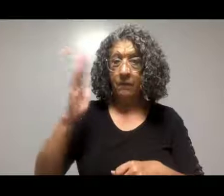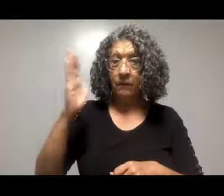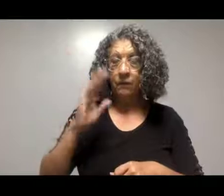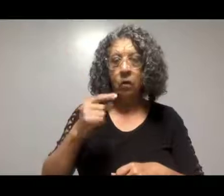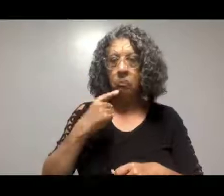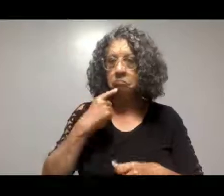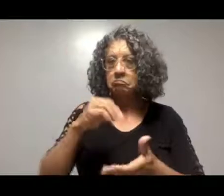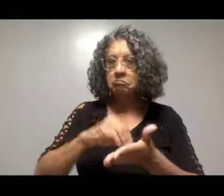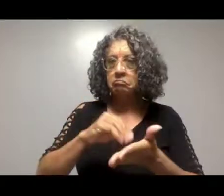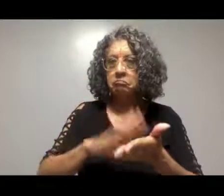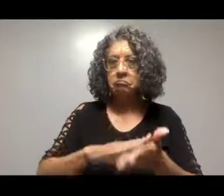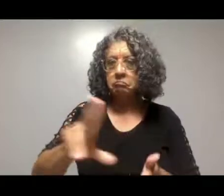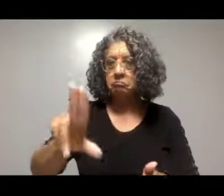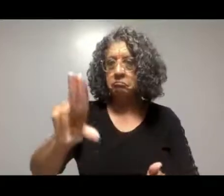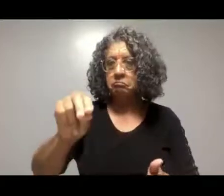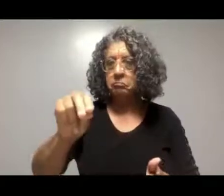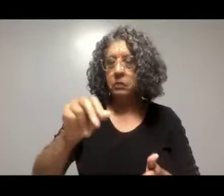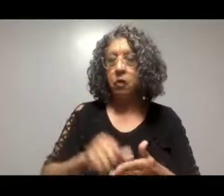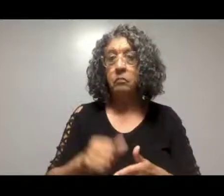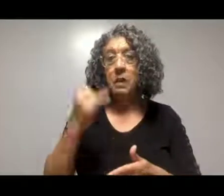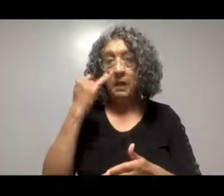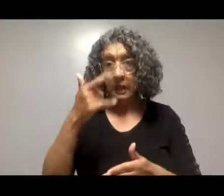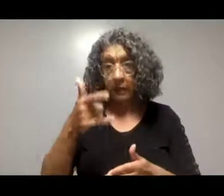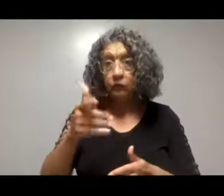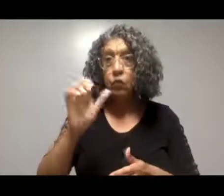Another question have you worked for this company before?